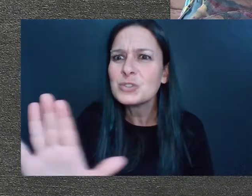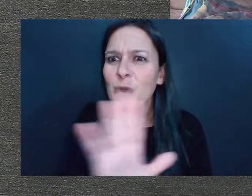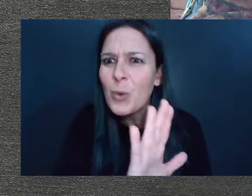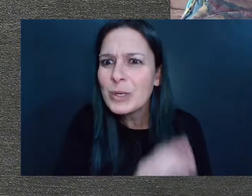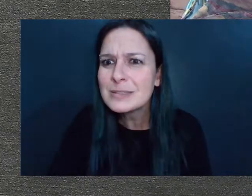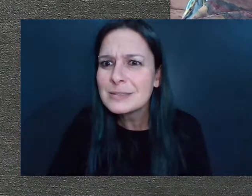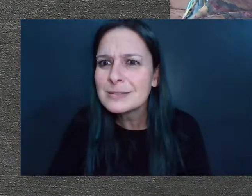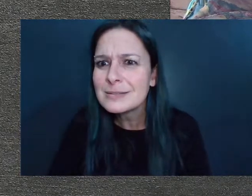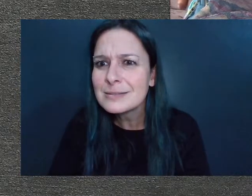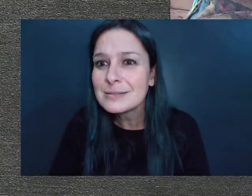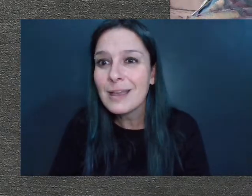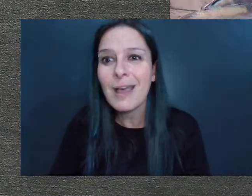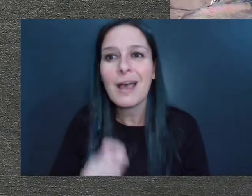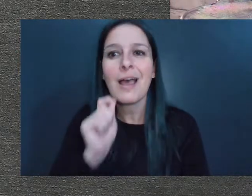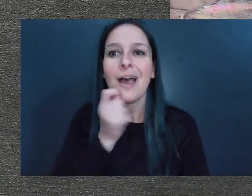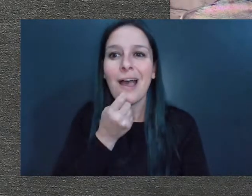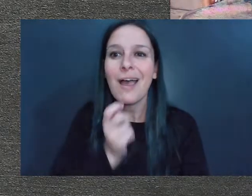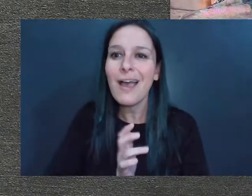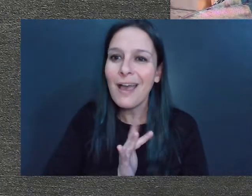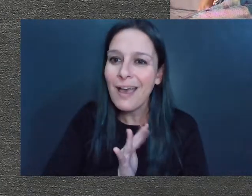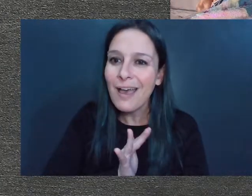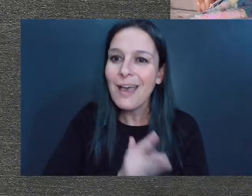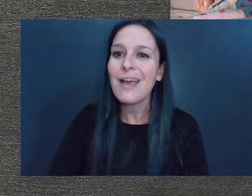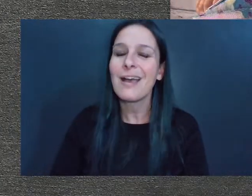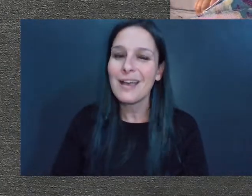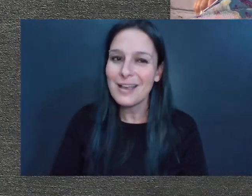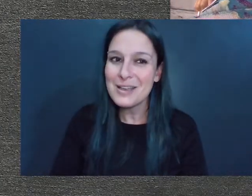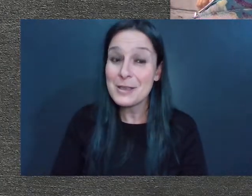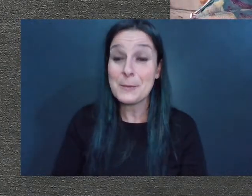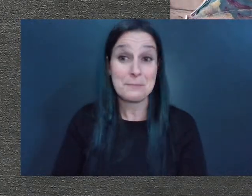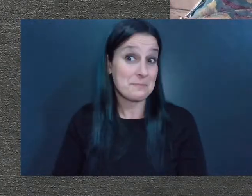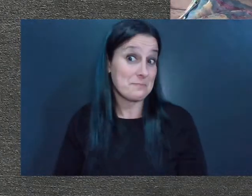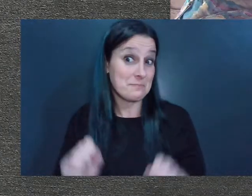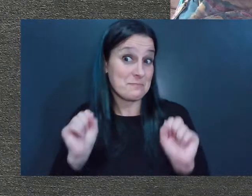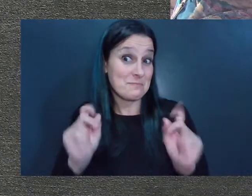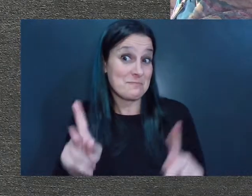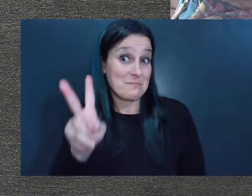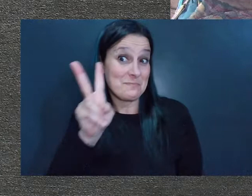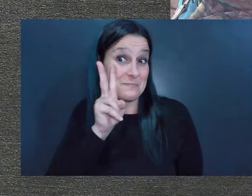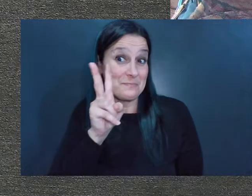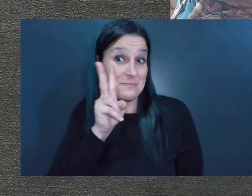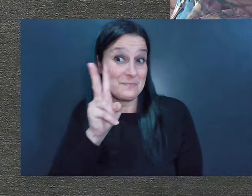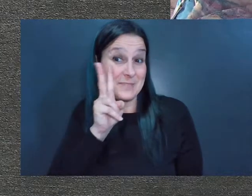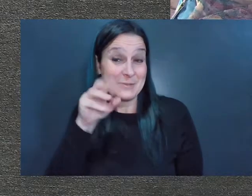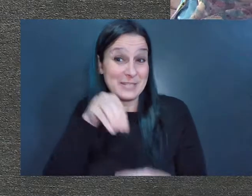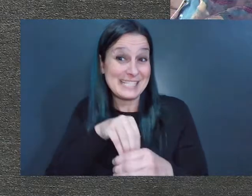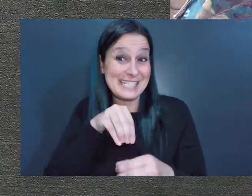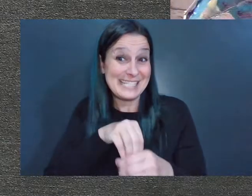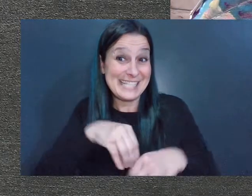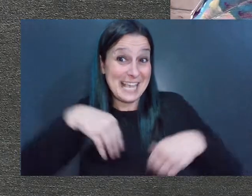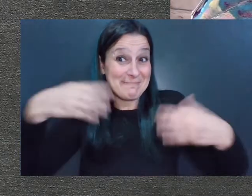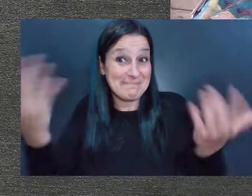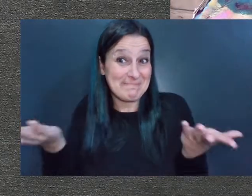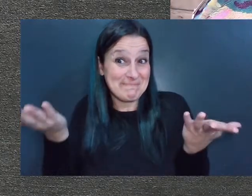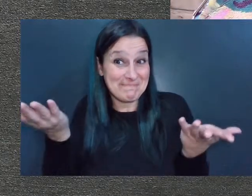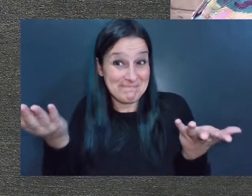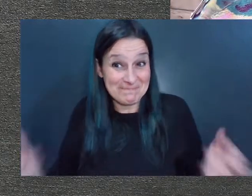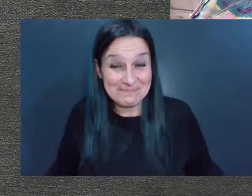That sounds really nice. Okay, let's see. What could be in my book bag?